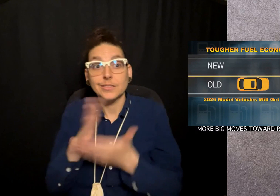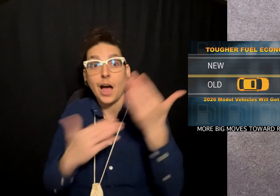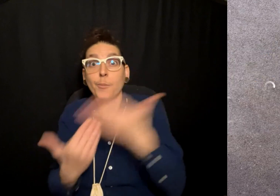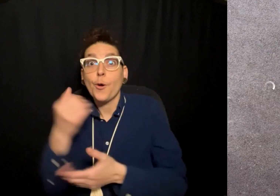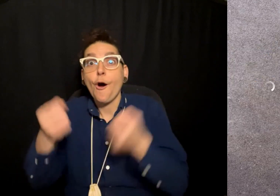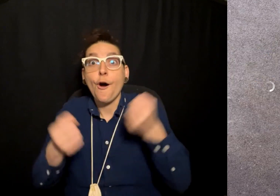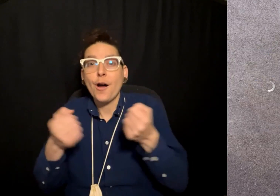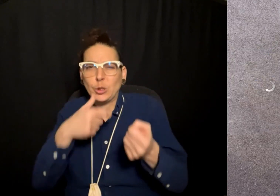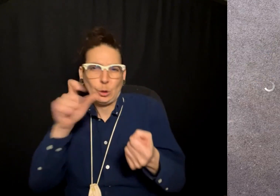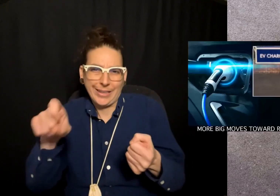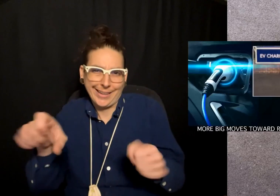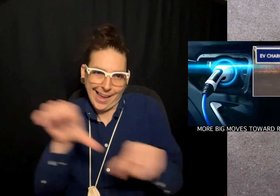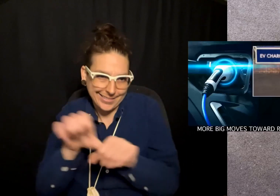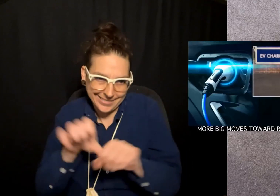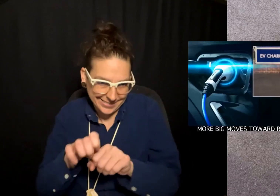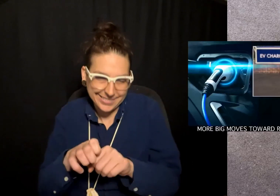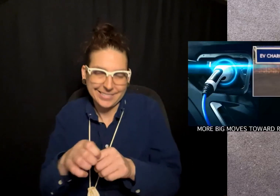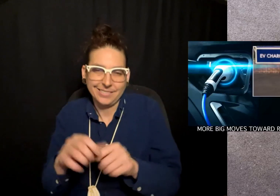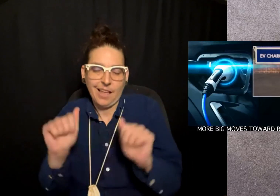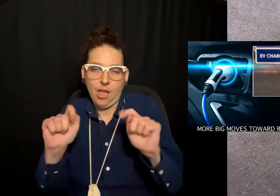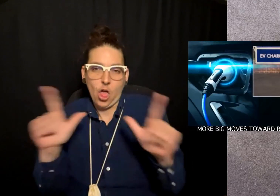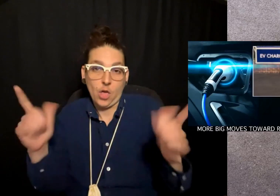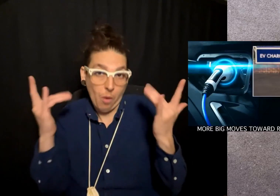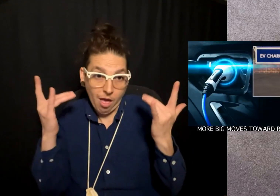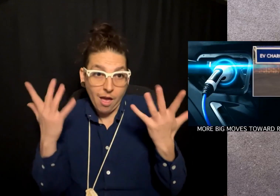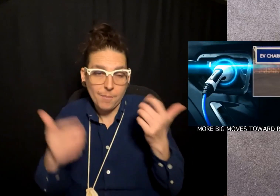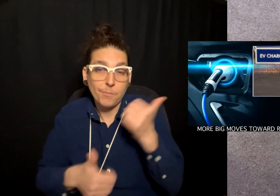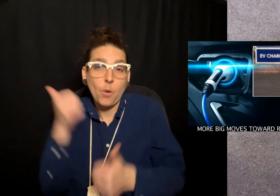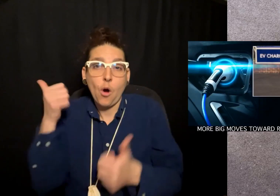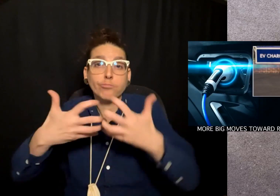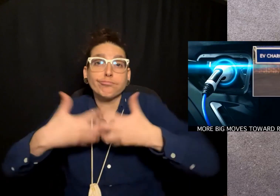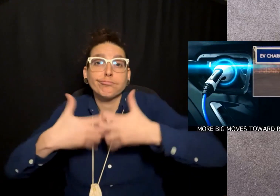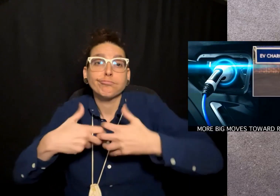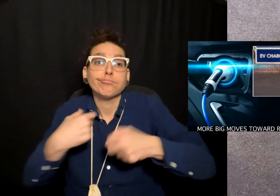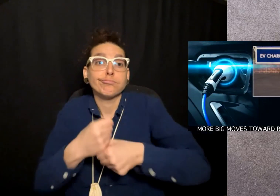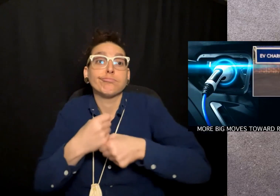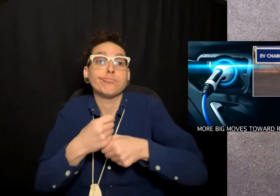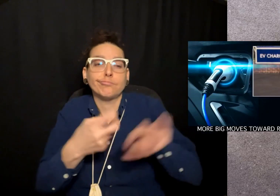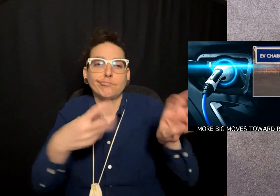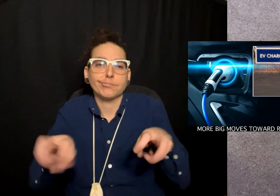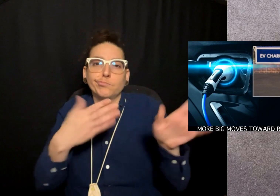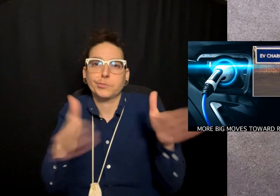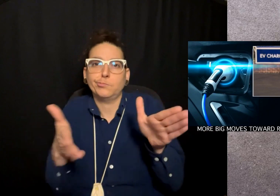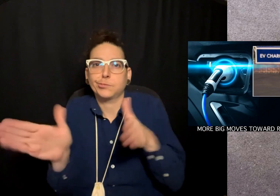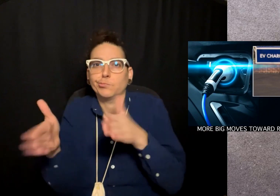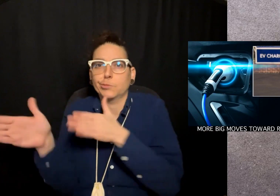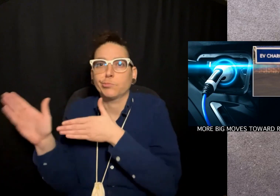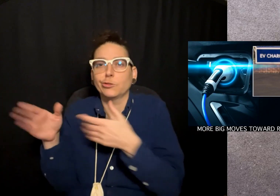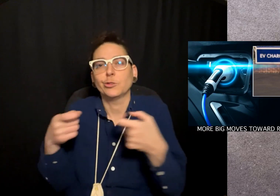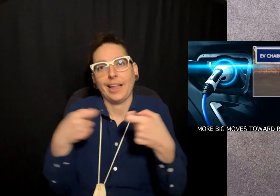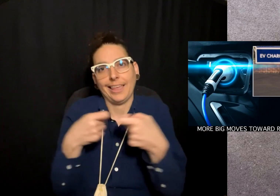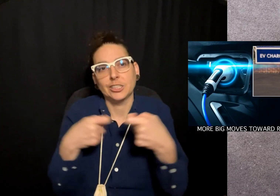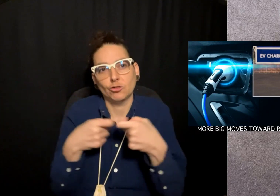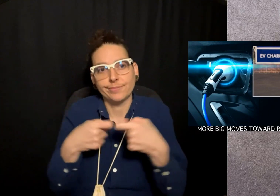of course some new cars won't need gas at all because many automakers are transitioning